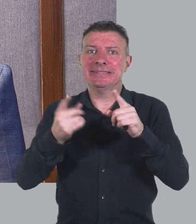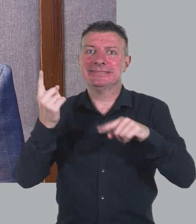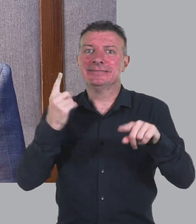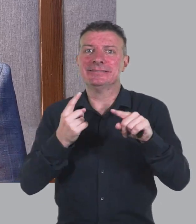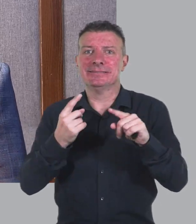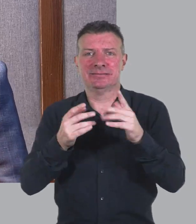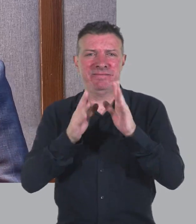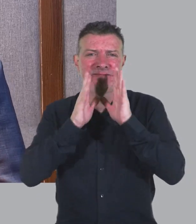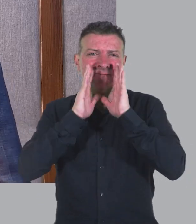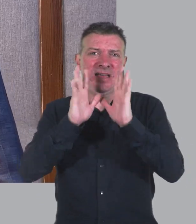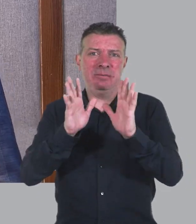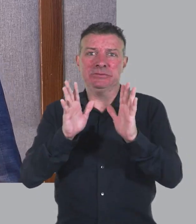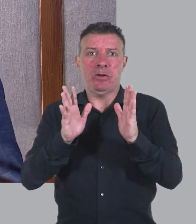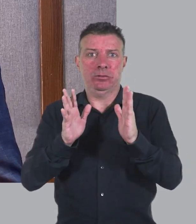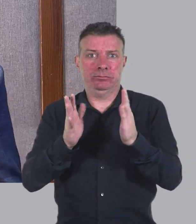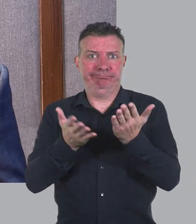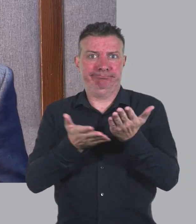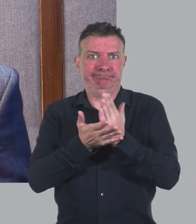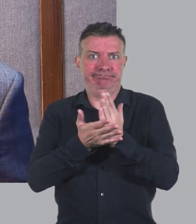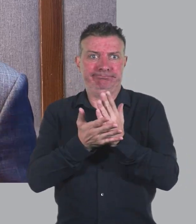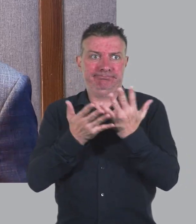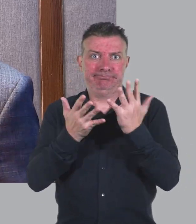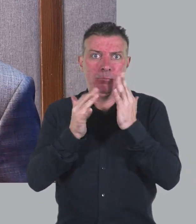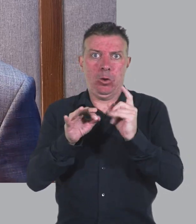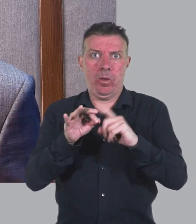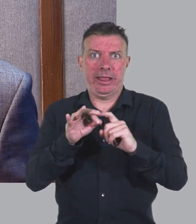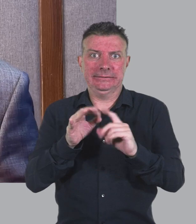is famously marked by uncertainties in quality